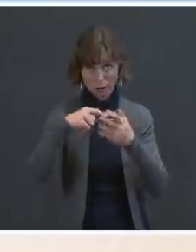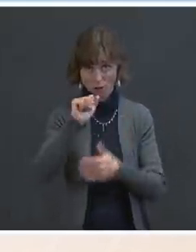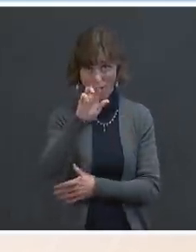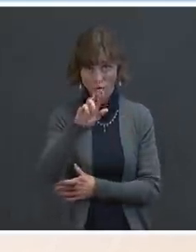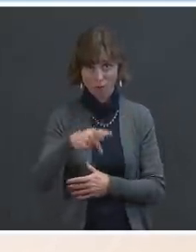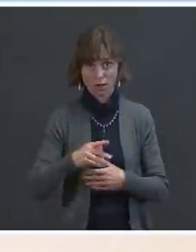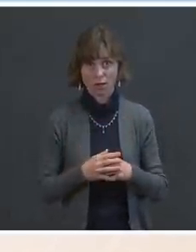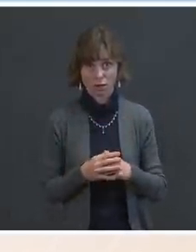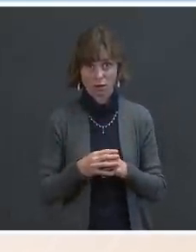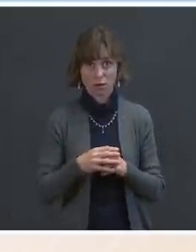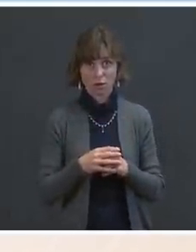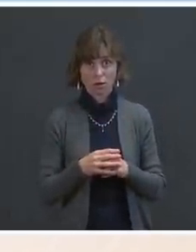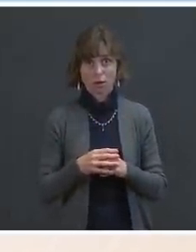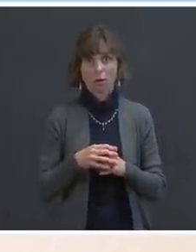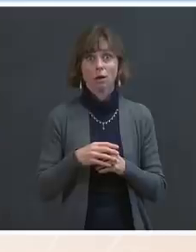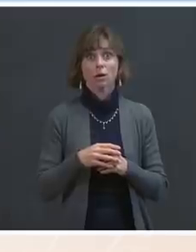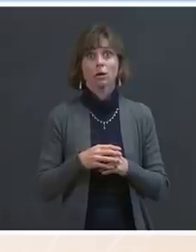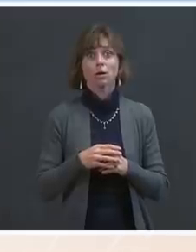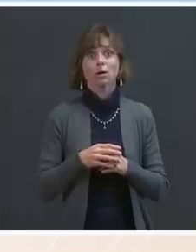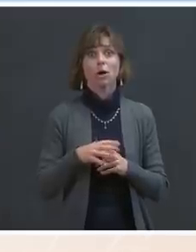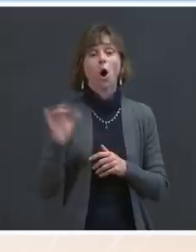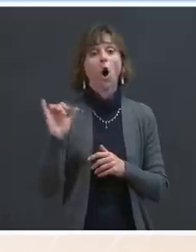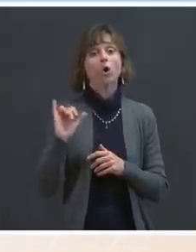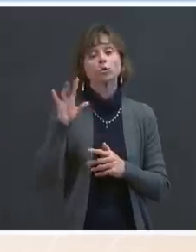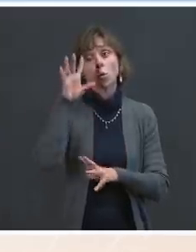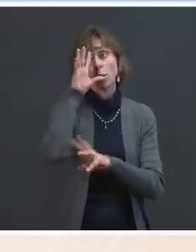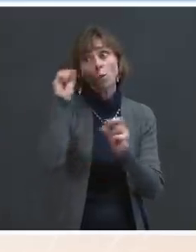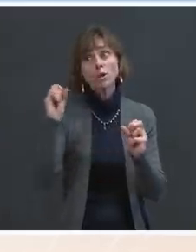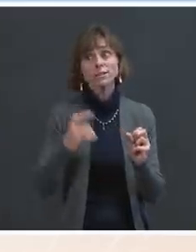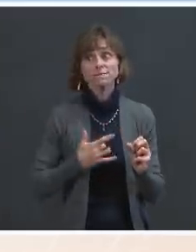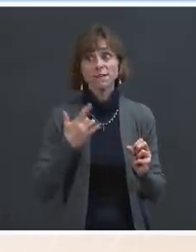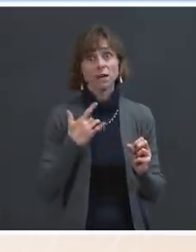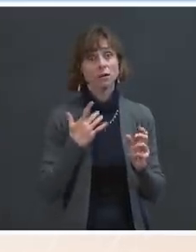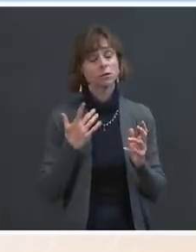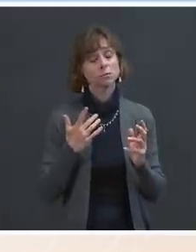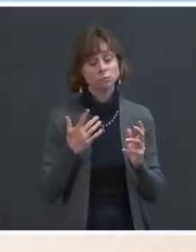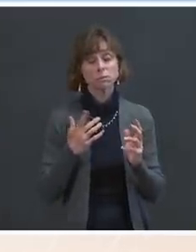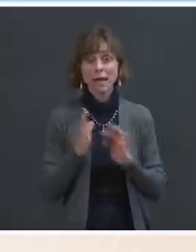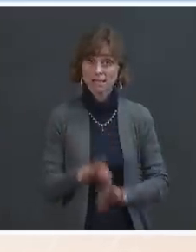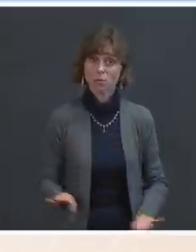and this is something that's been important to him in general but is very applicable to this package --